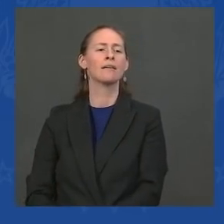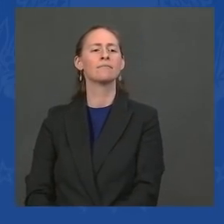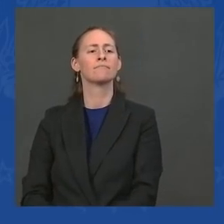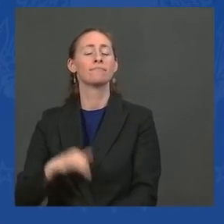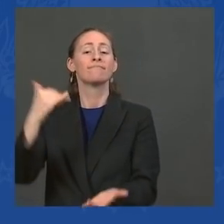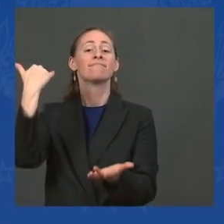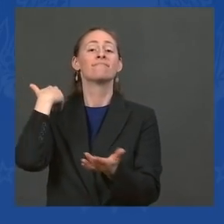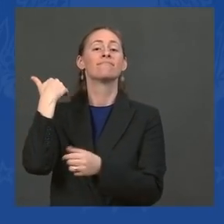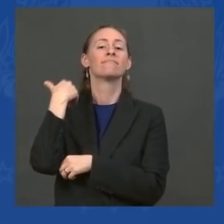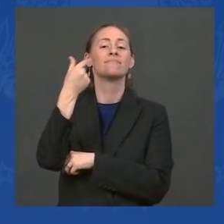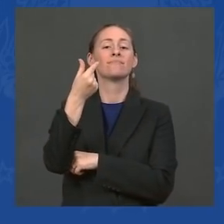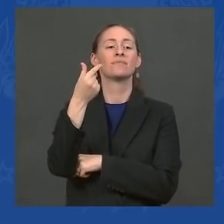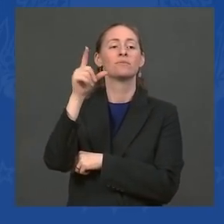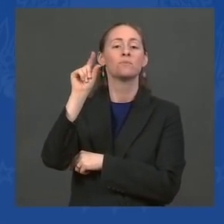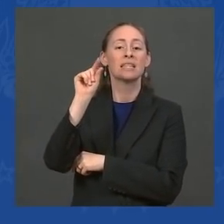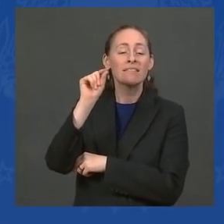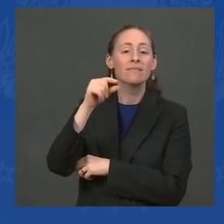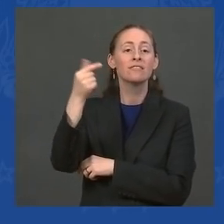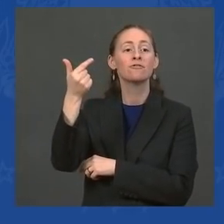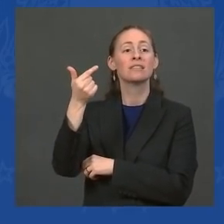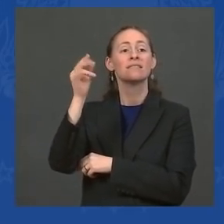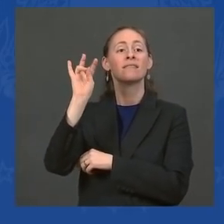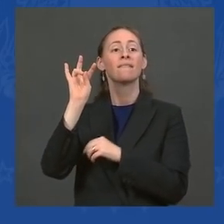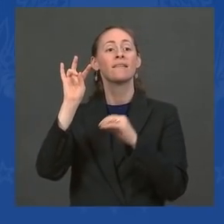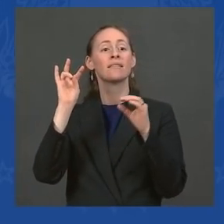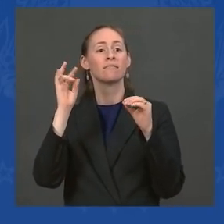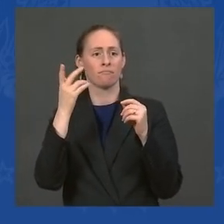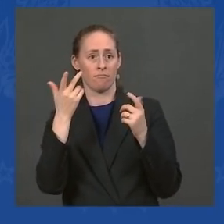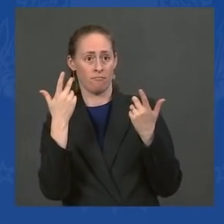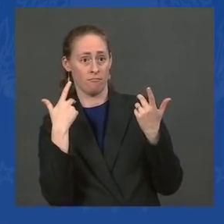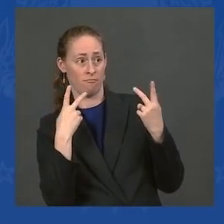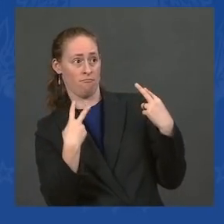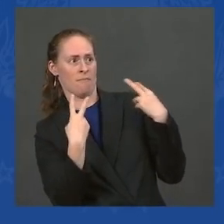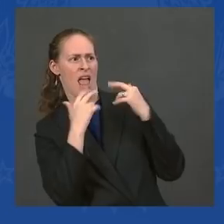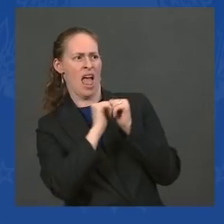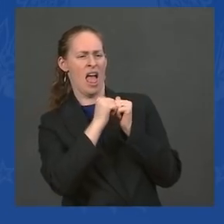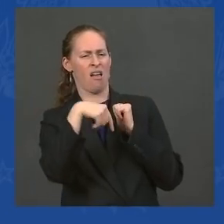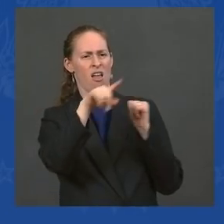They don't measure us based on the size of our military.